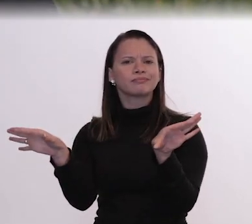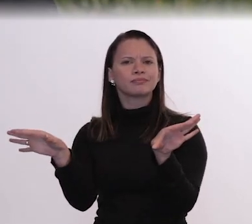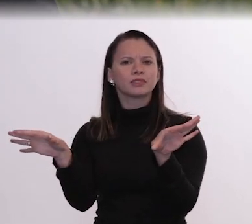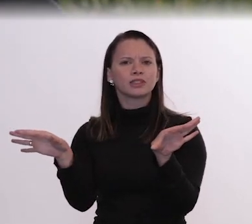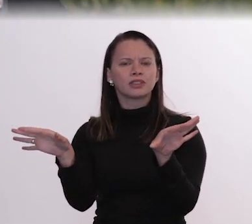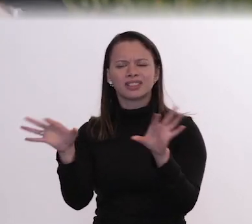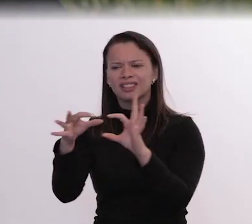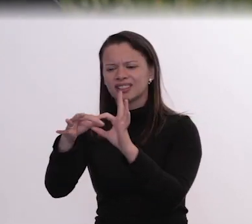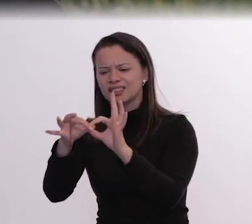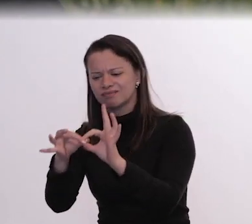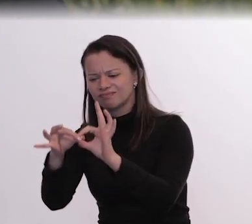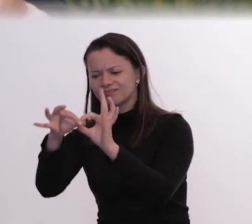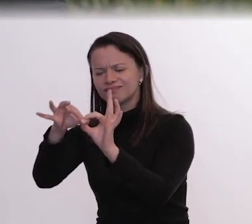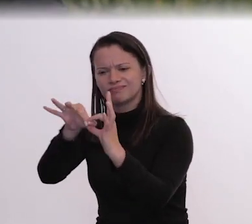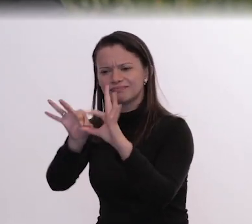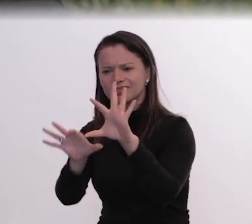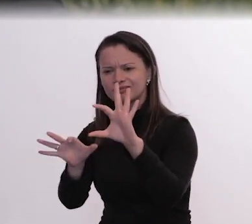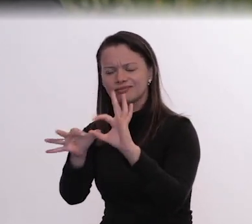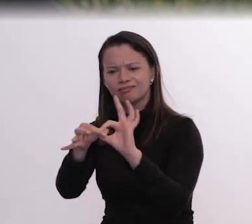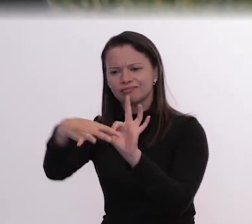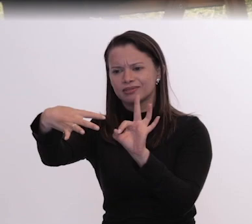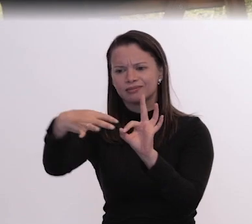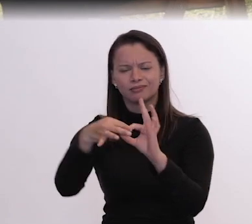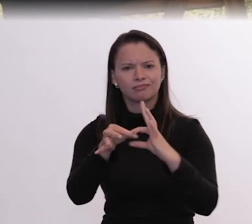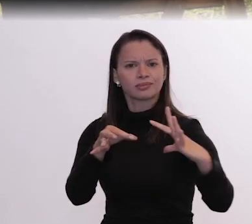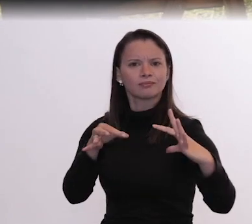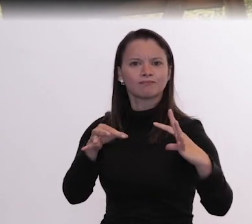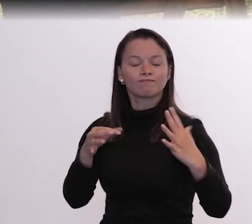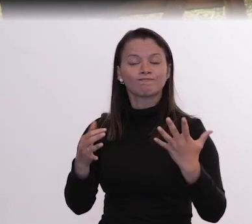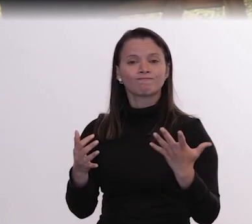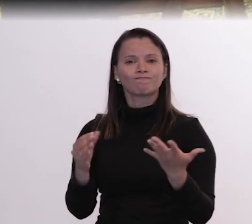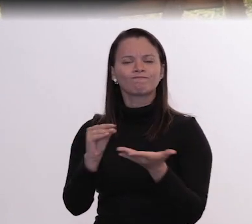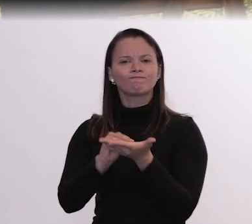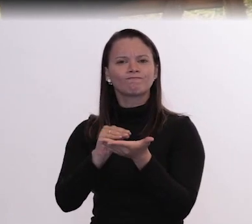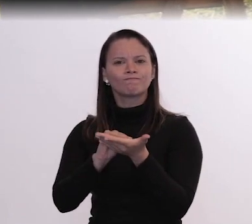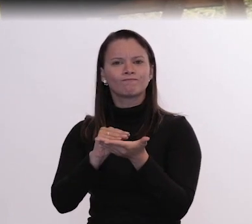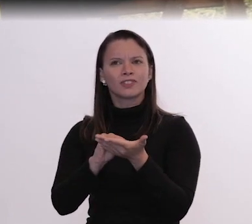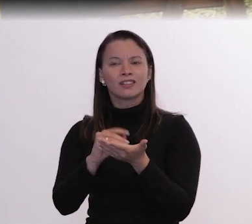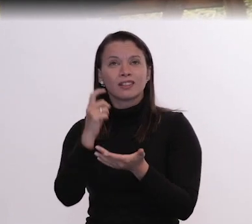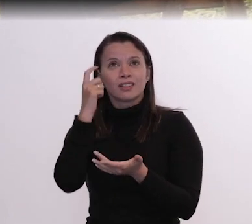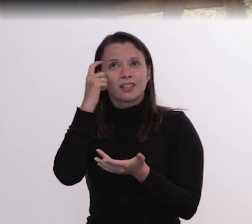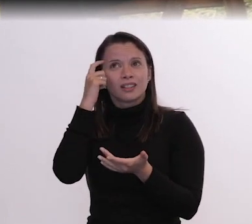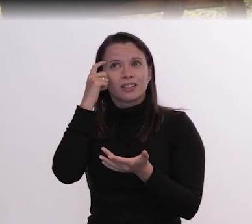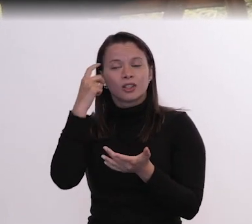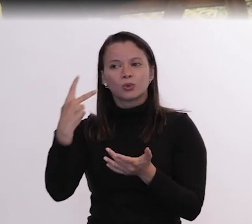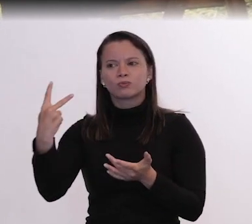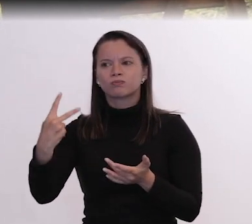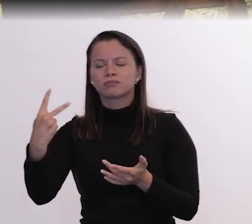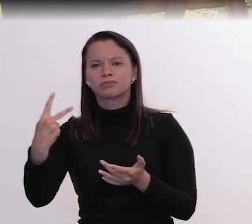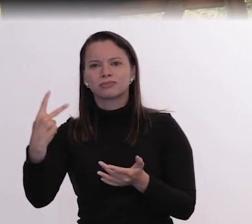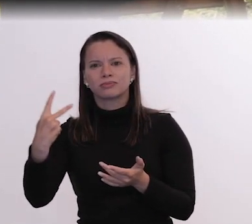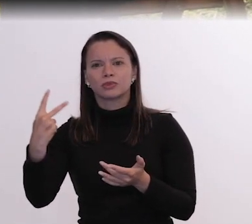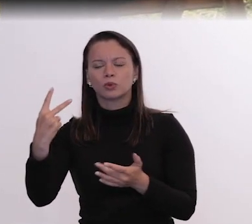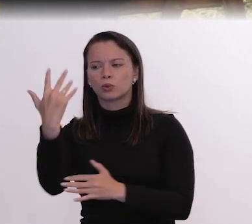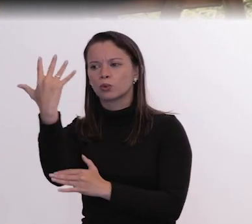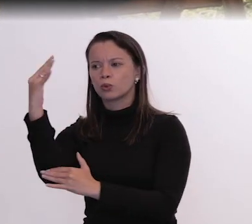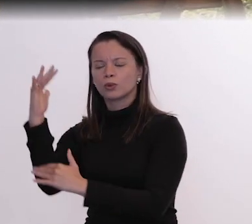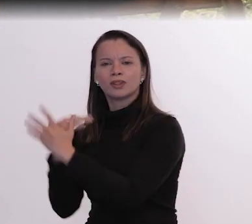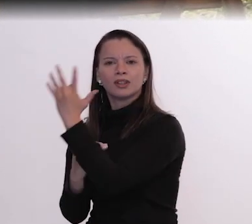urbanism and health. And another urbanism is created an aesthetically pleasing urbanism.